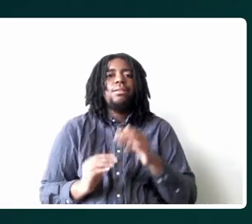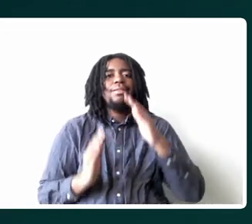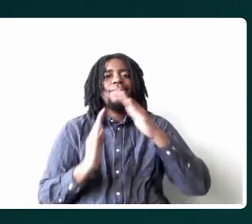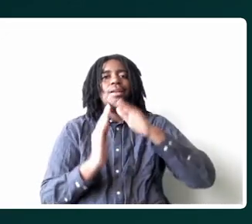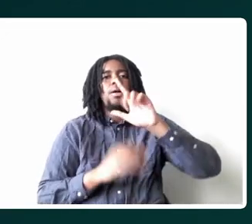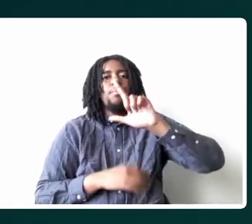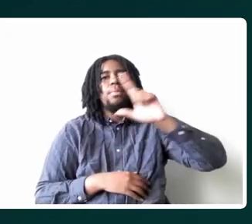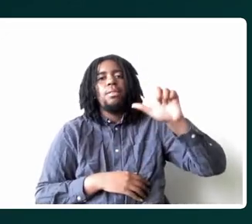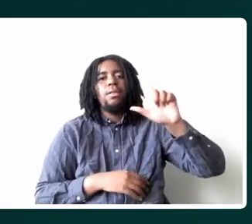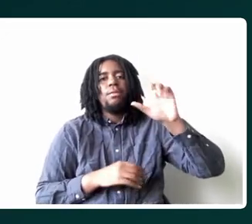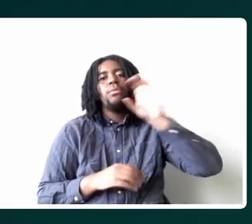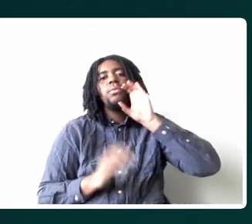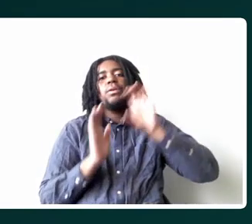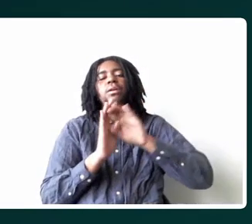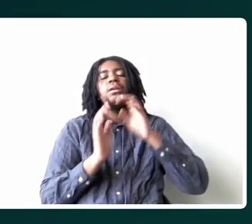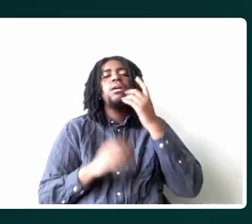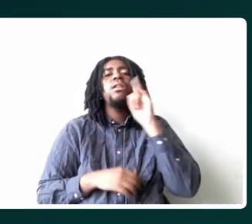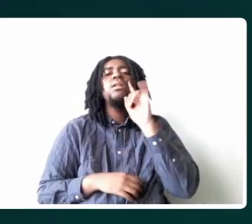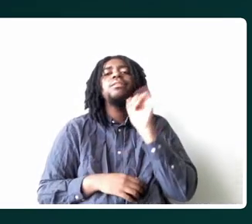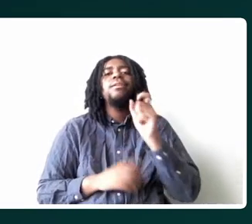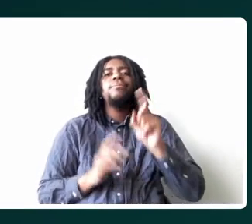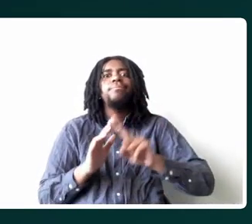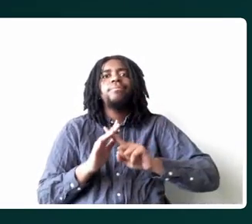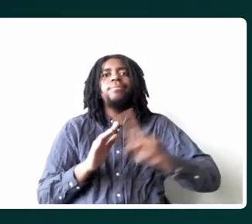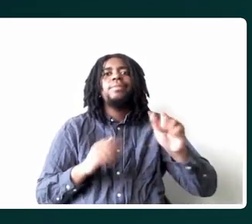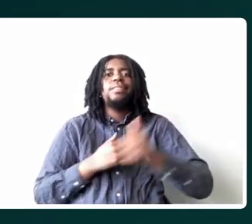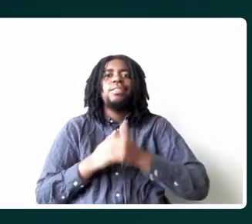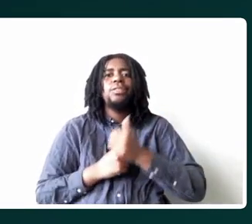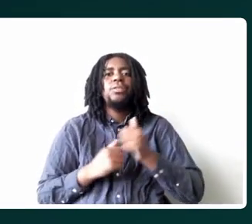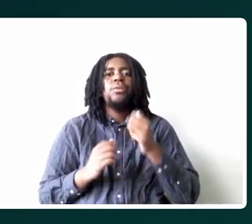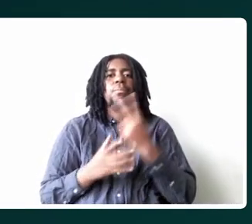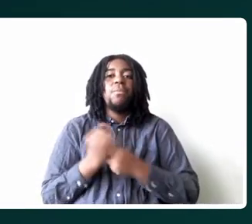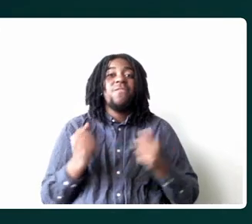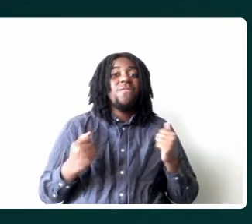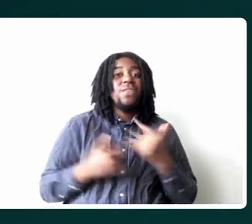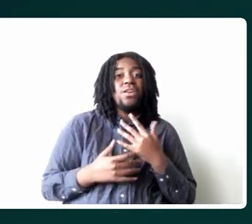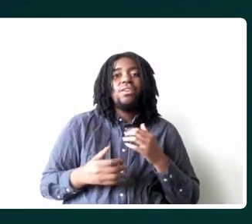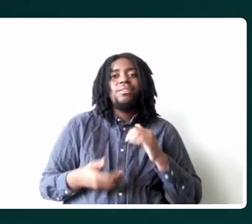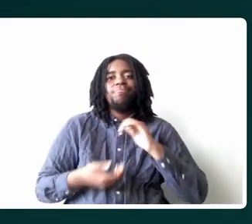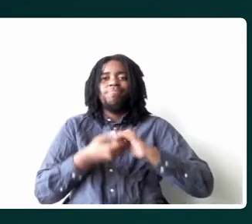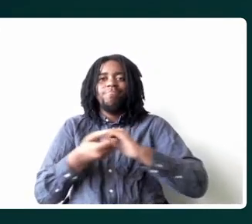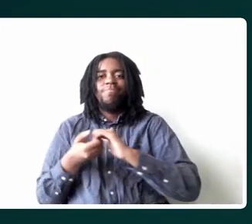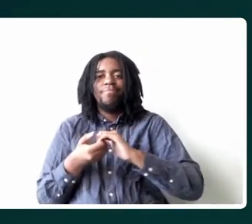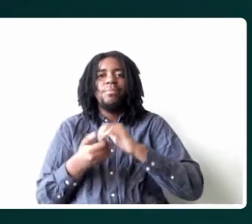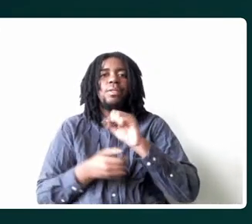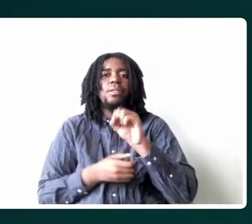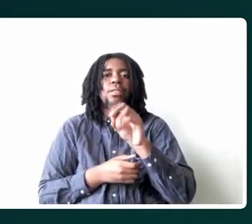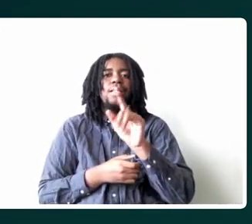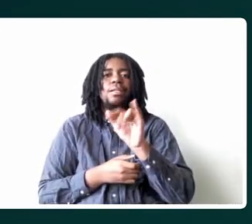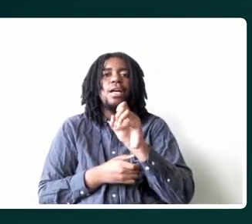danger with fear and solidarity." So, these are really like strong, strong words that we're using,